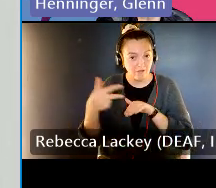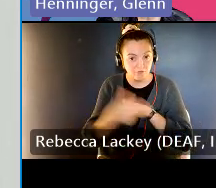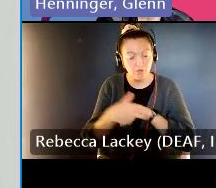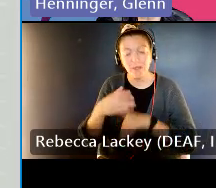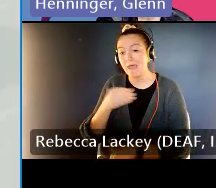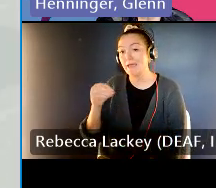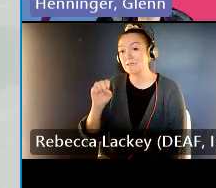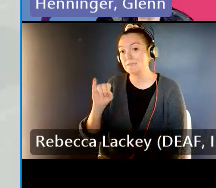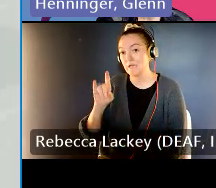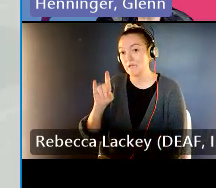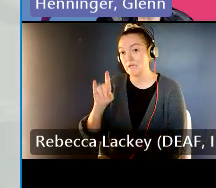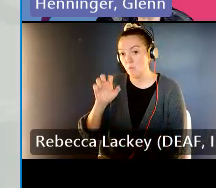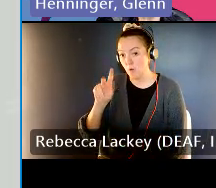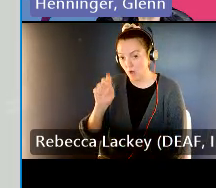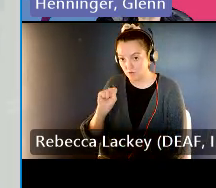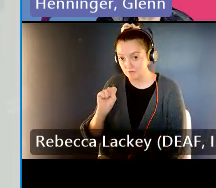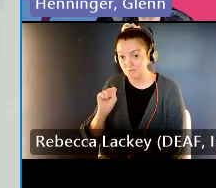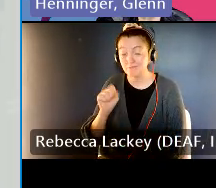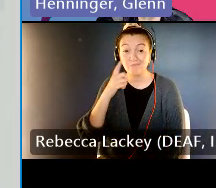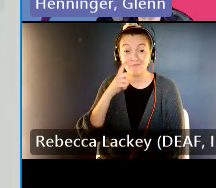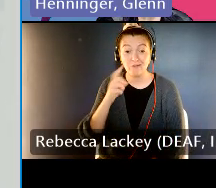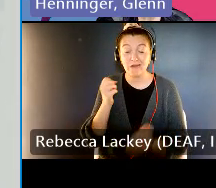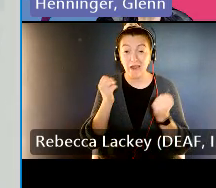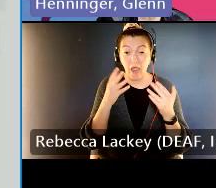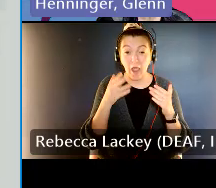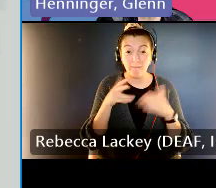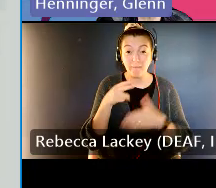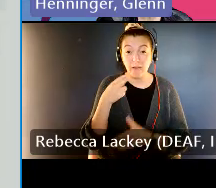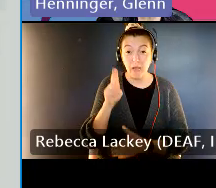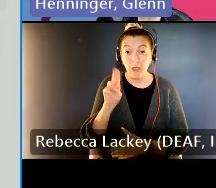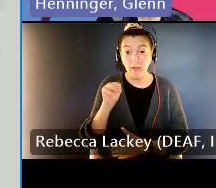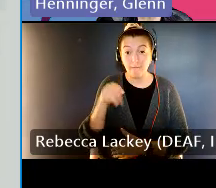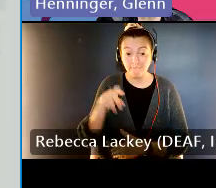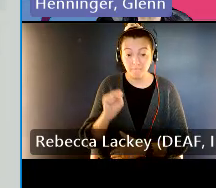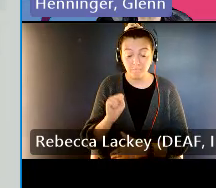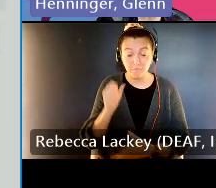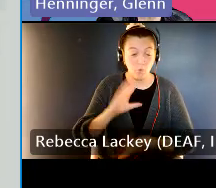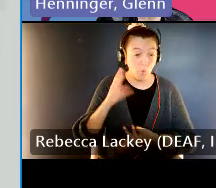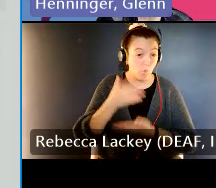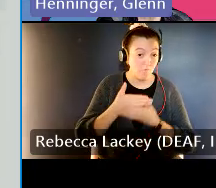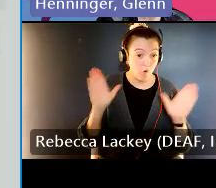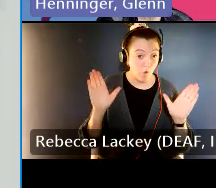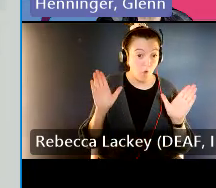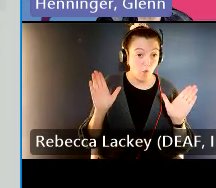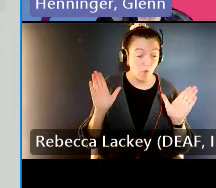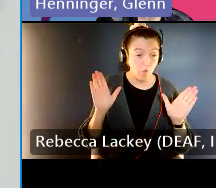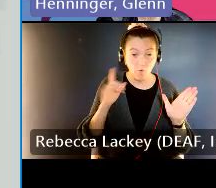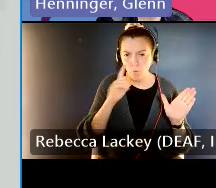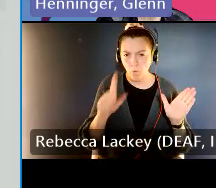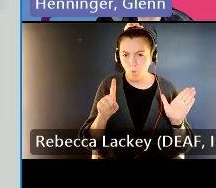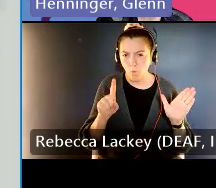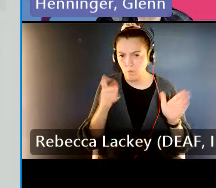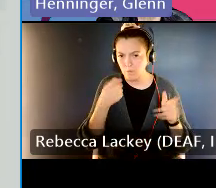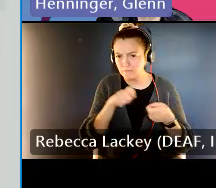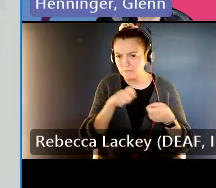So as far as how many speed humps overall or are we asking about a particular